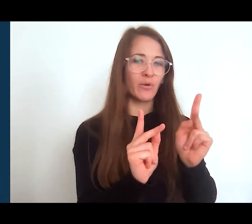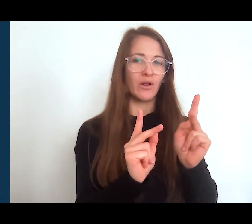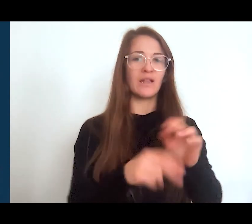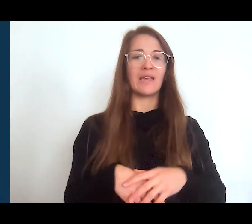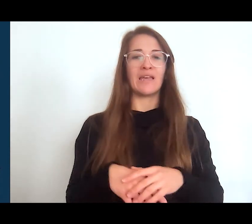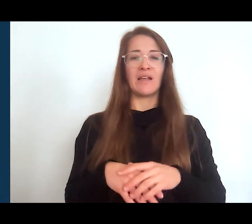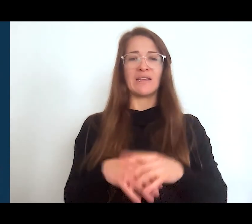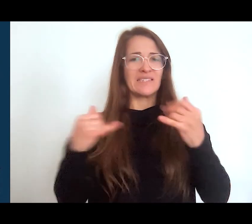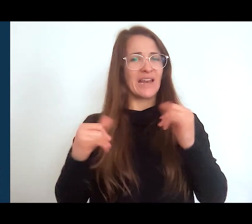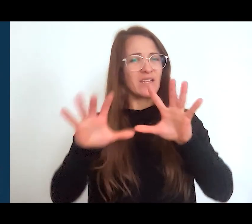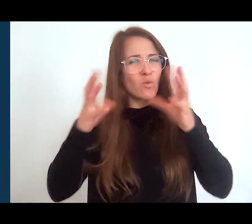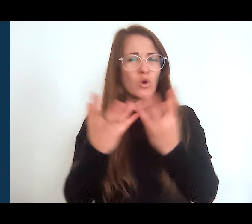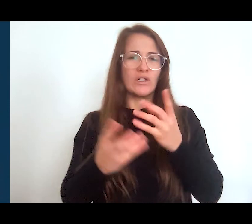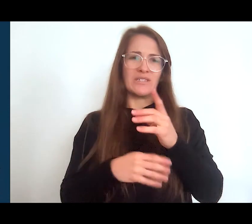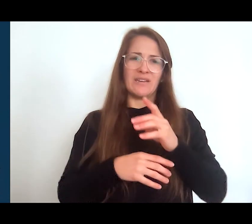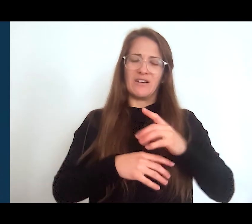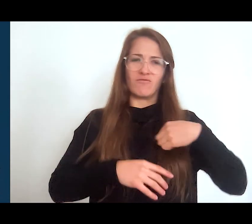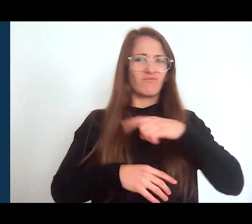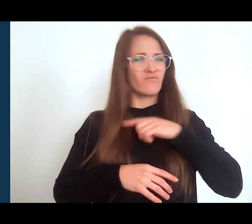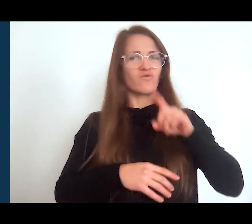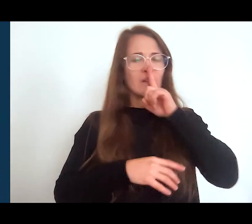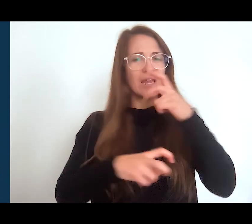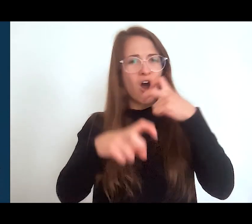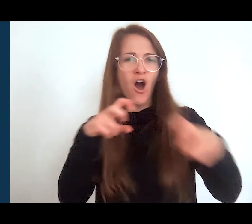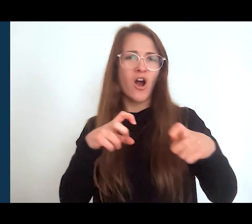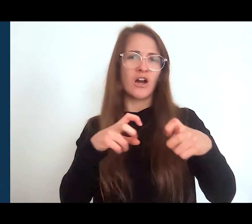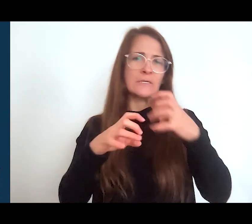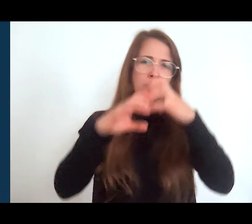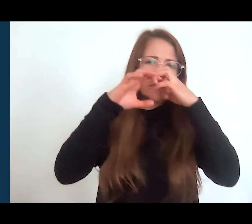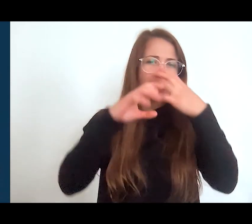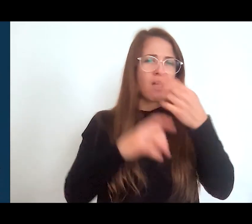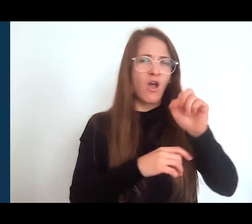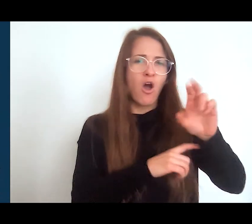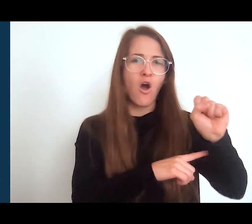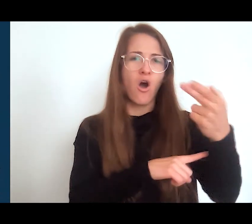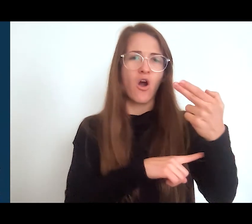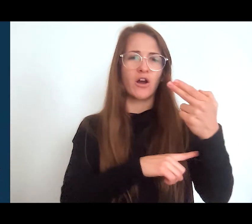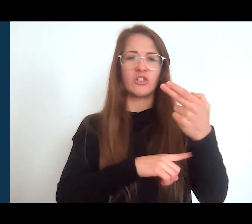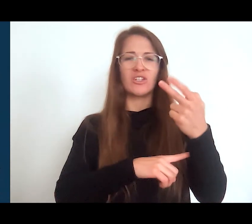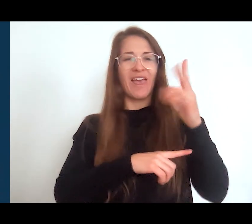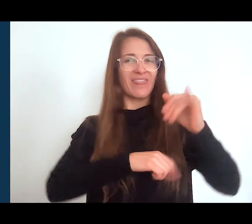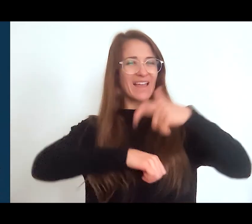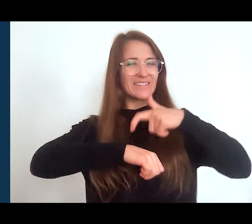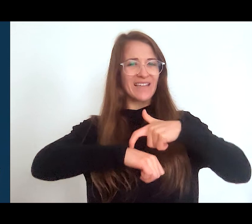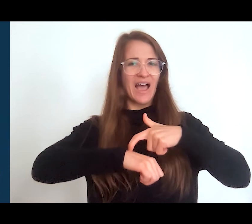NOW IT SEEMS WE ARE HARD AND HARSH ON OURSELVES AND DRIVEN TO